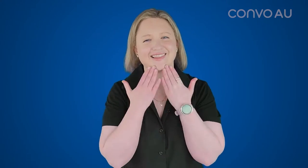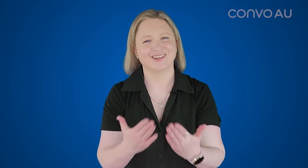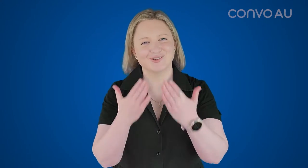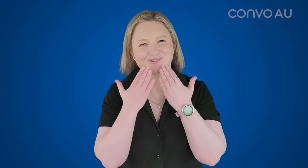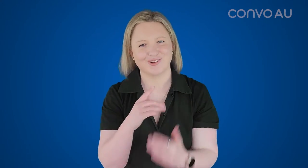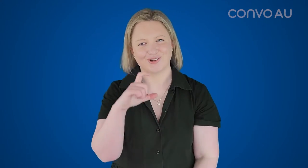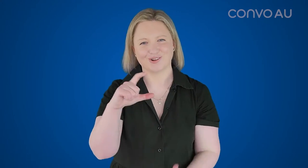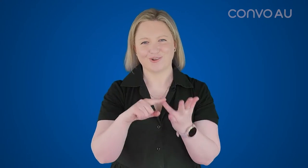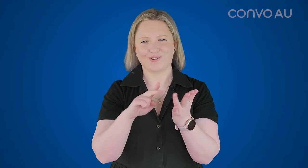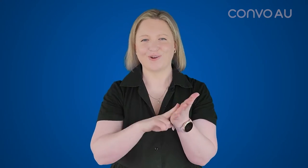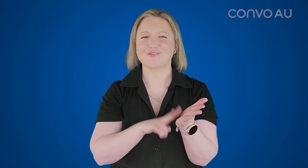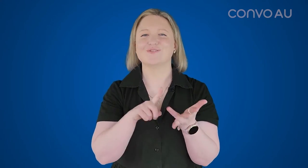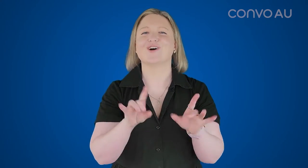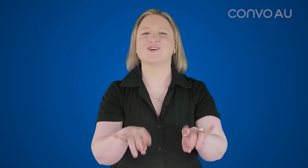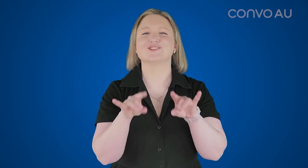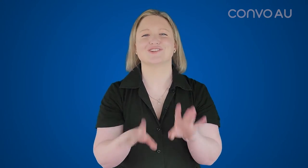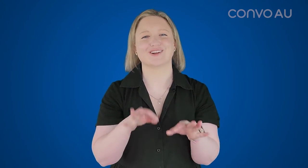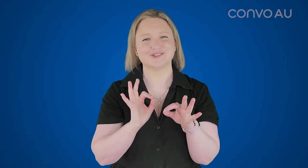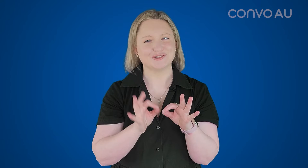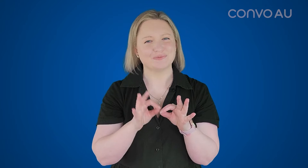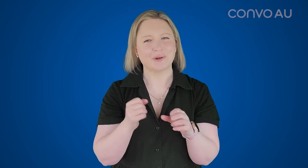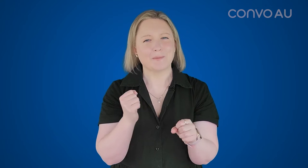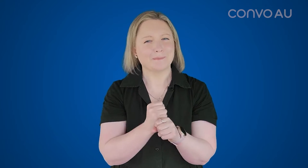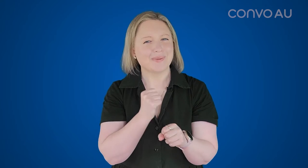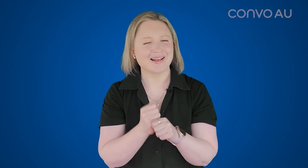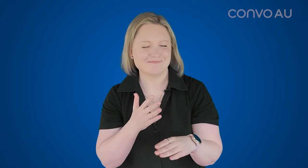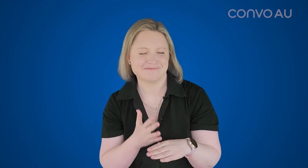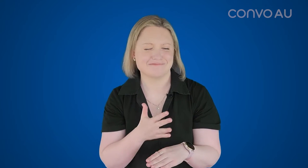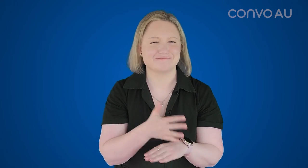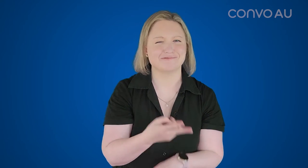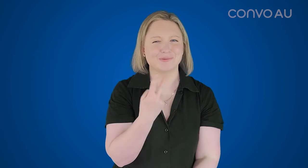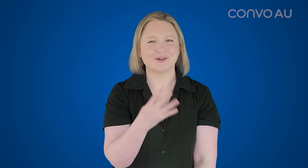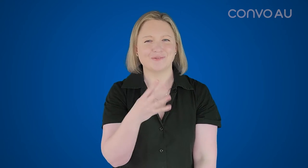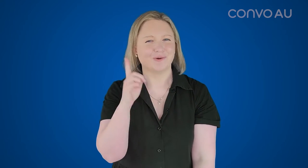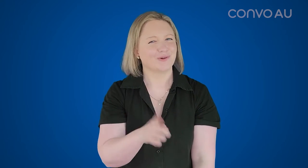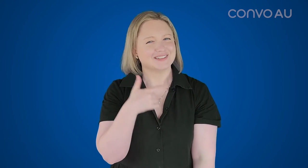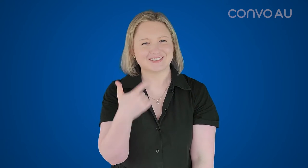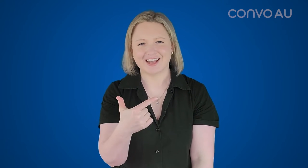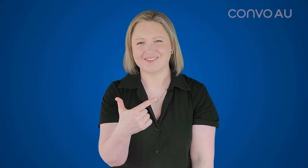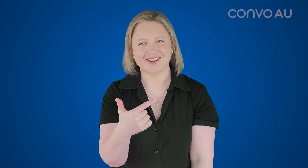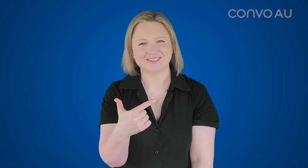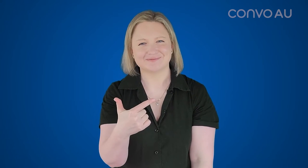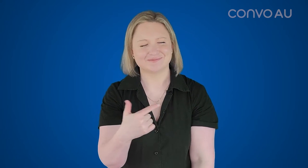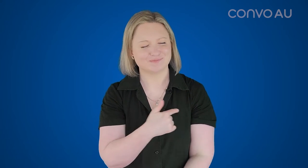Thank you Convo Australia interpreters for your efforts to make 24/7 services possible.